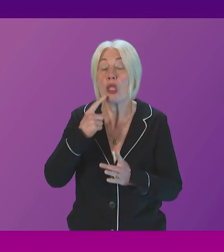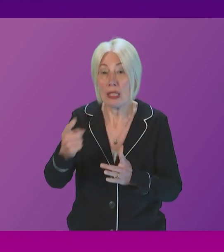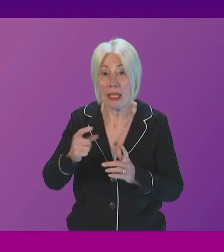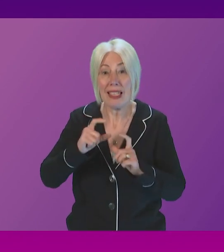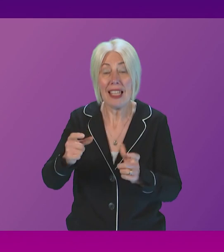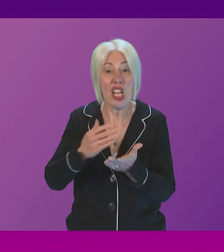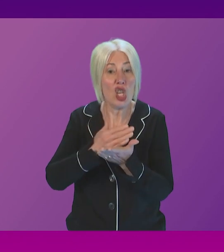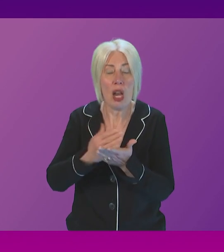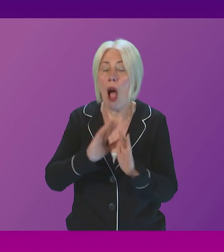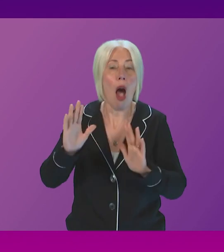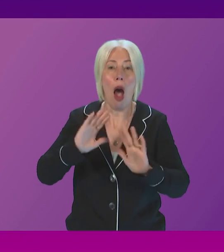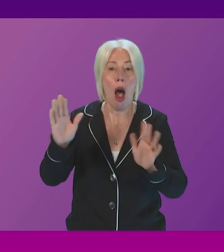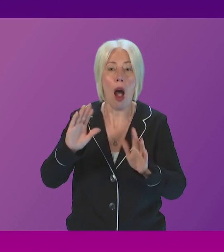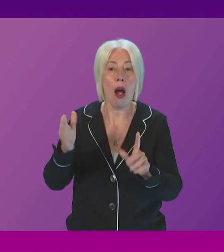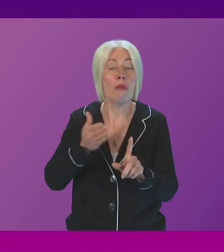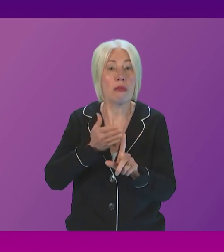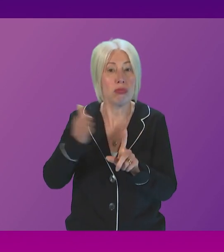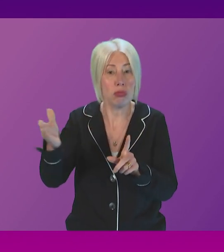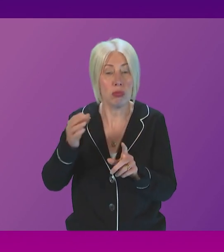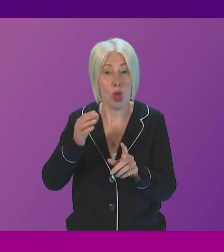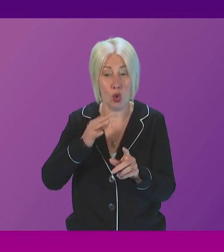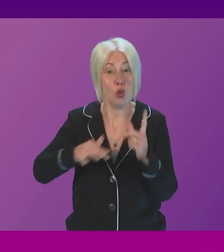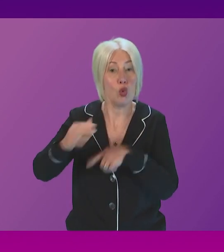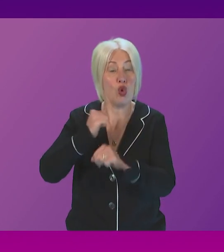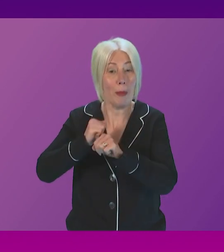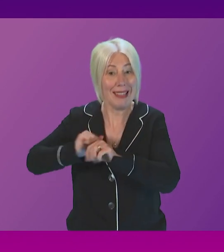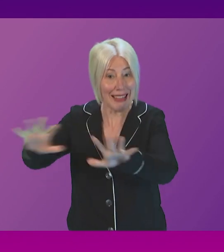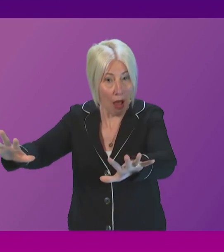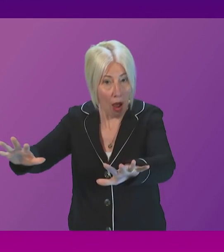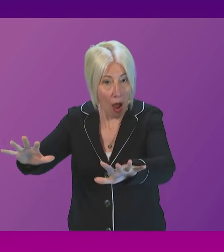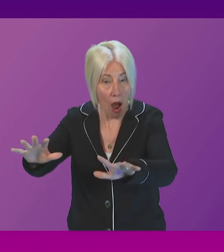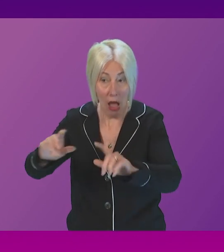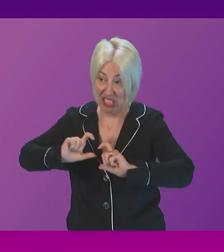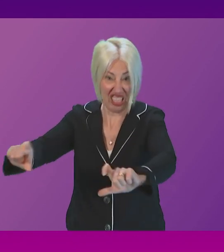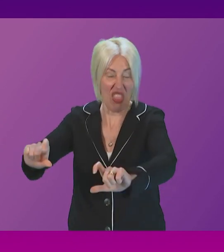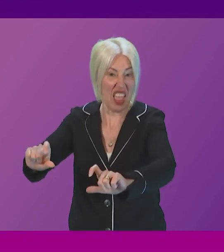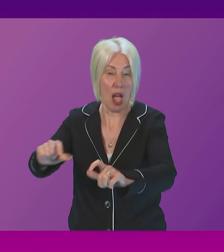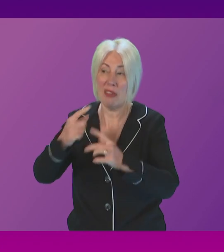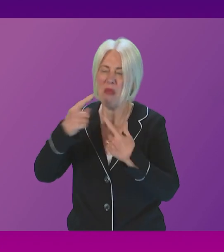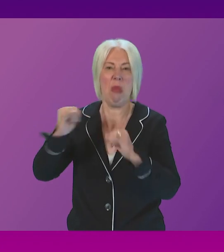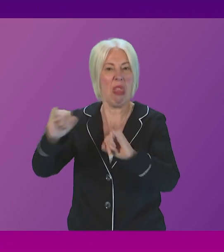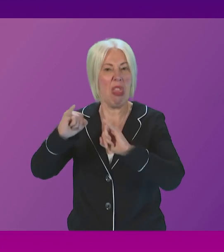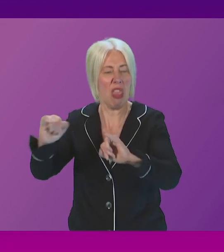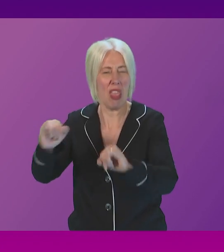misleading assertion further on social media and, to date, has not removed that post. That disingenuous conduct—